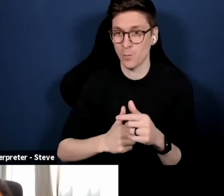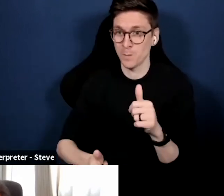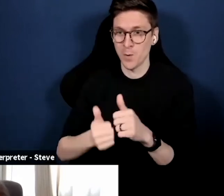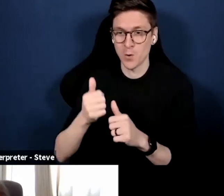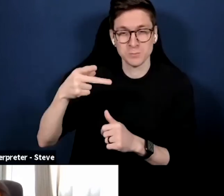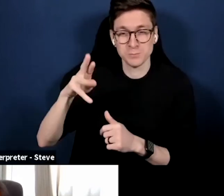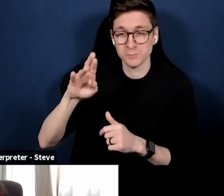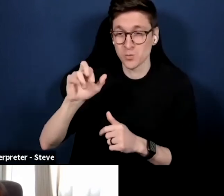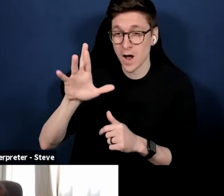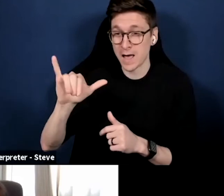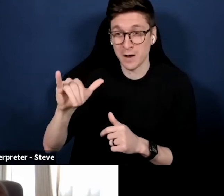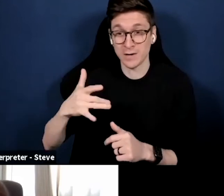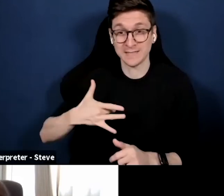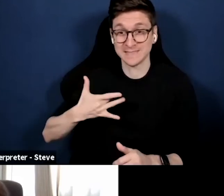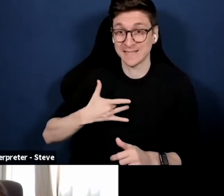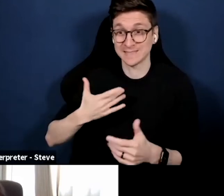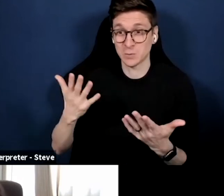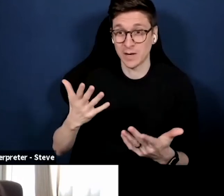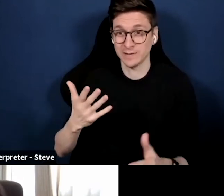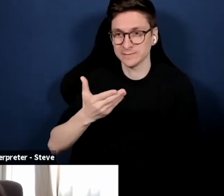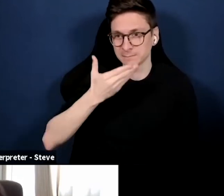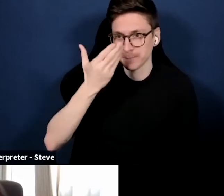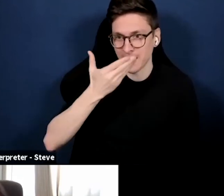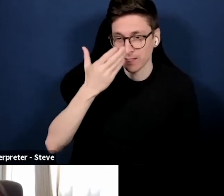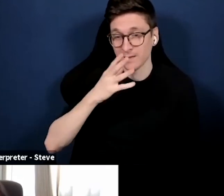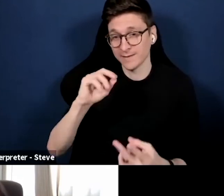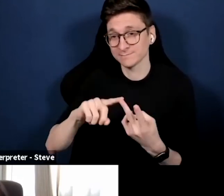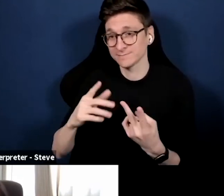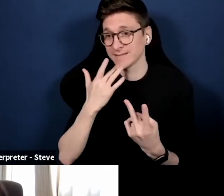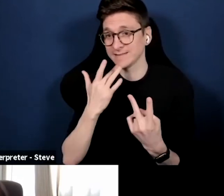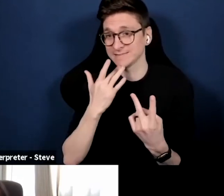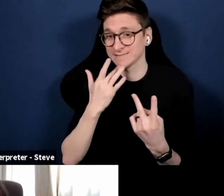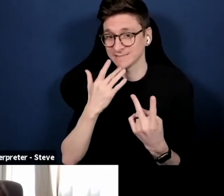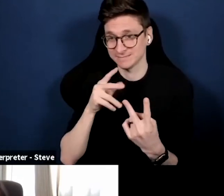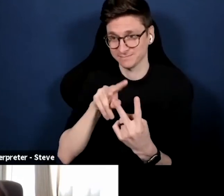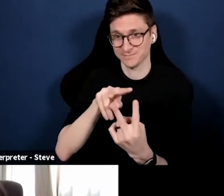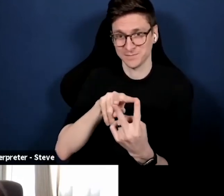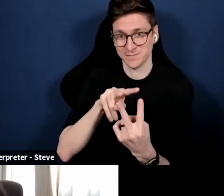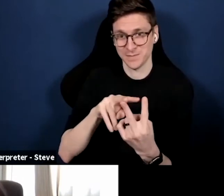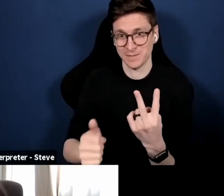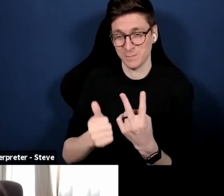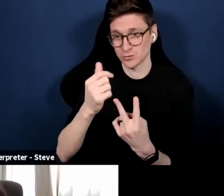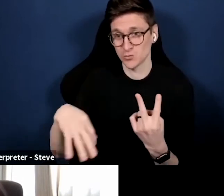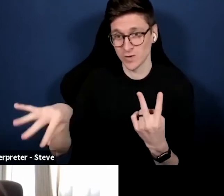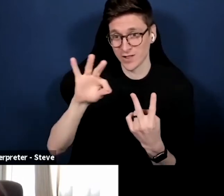you know taste and smell that's the thing which is is the most critical thing now we can do virtual